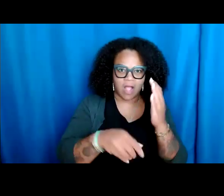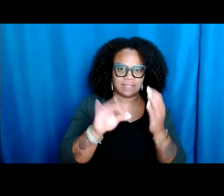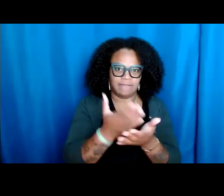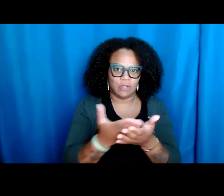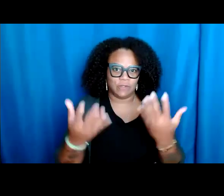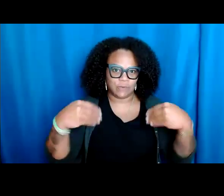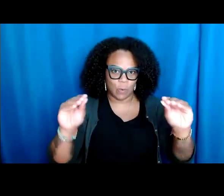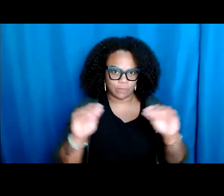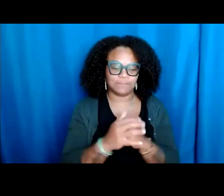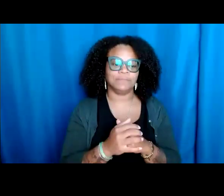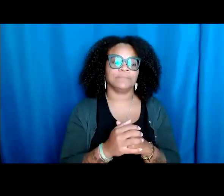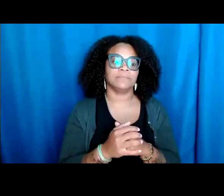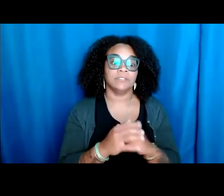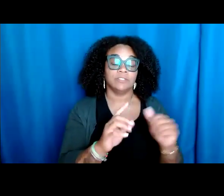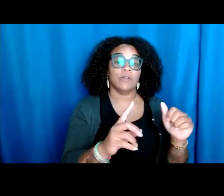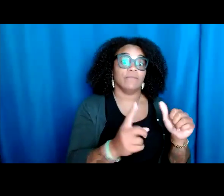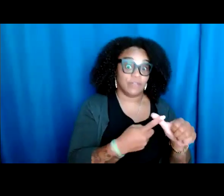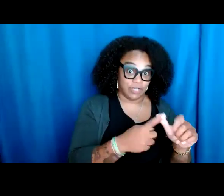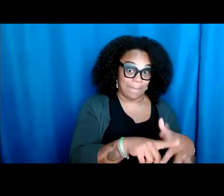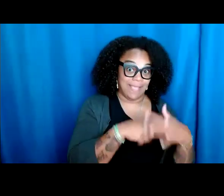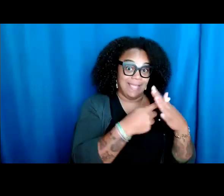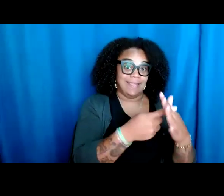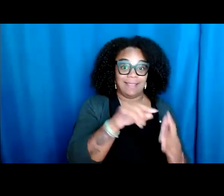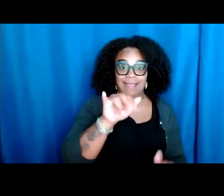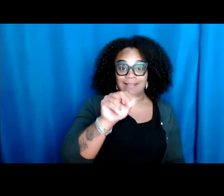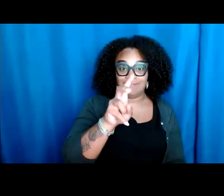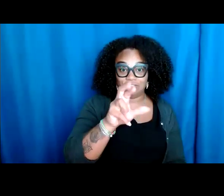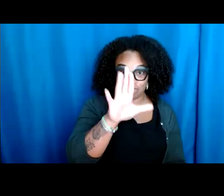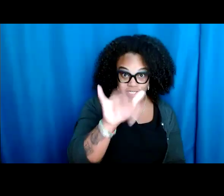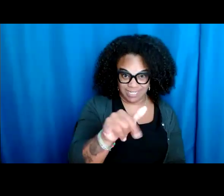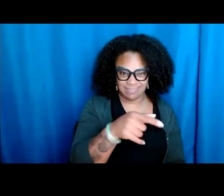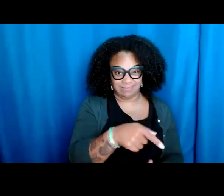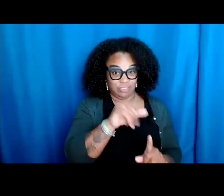You are going to start with your beginning inventory. Joe's beginning inventory was